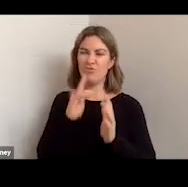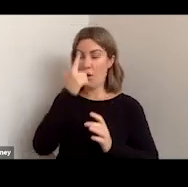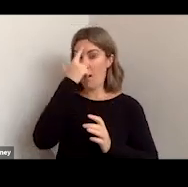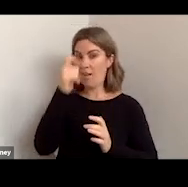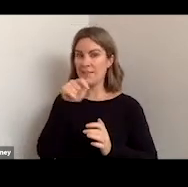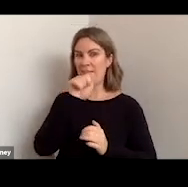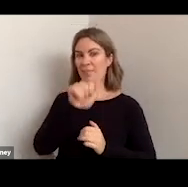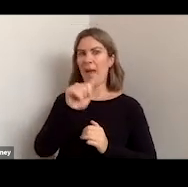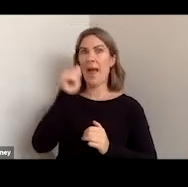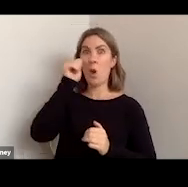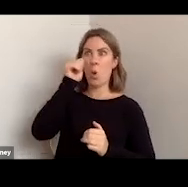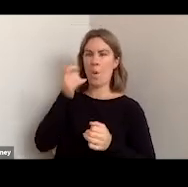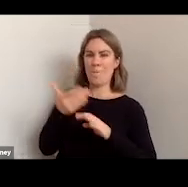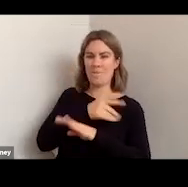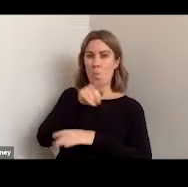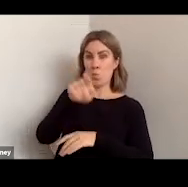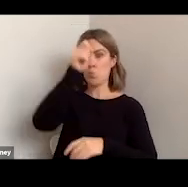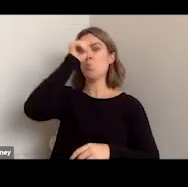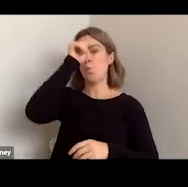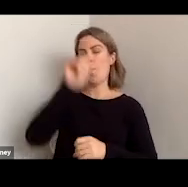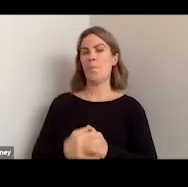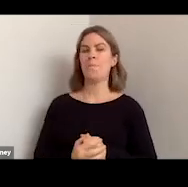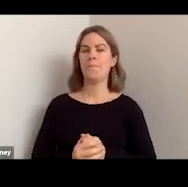Instagram and the platforms are trying to guess - not "guess", it's